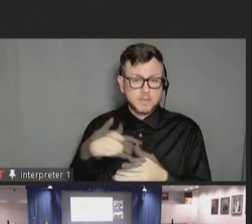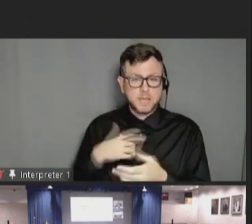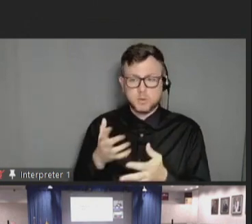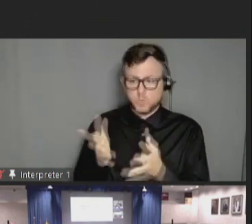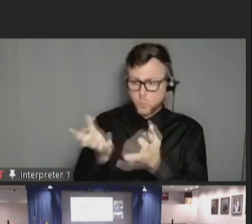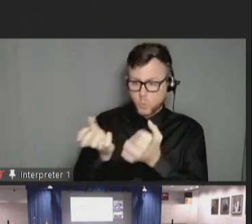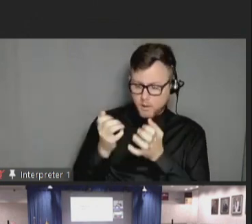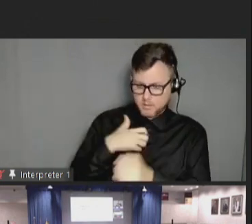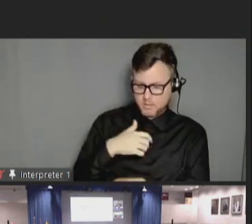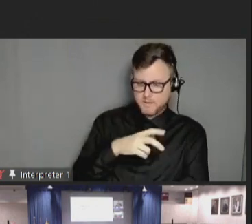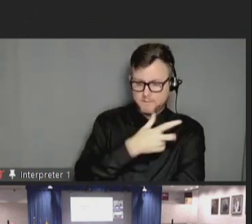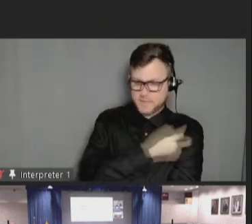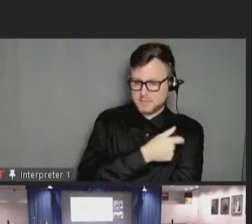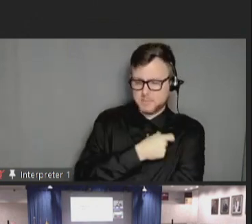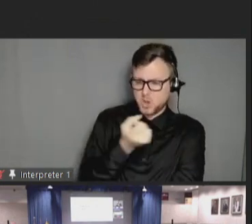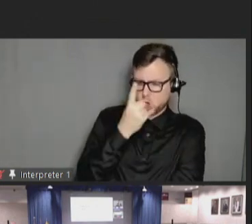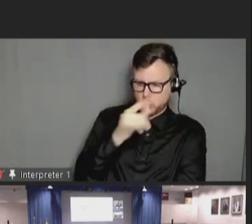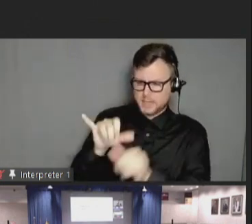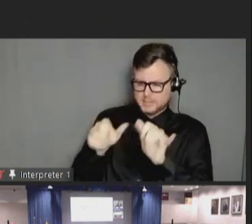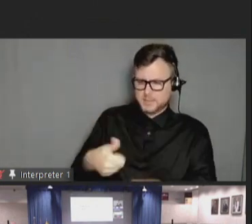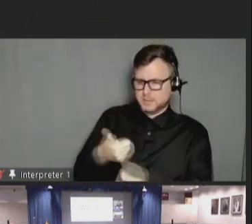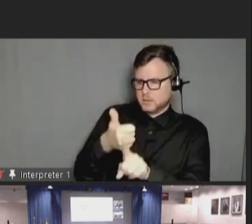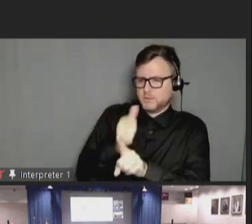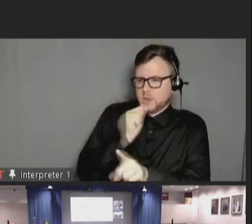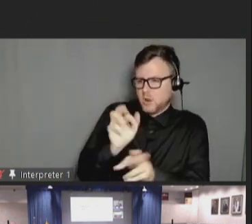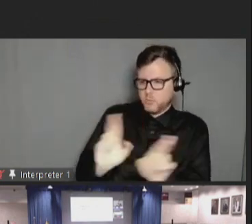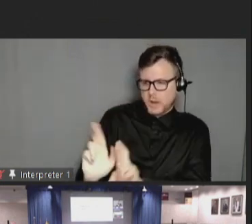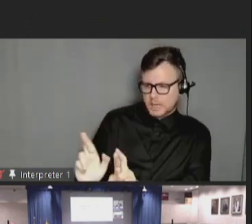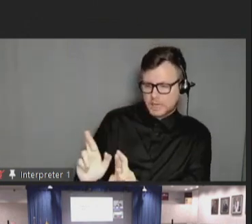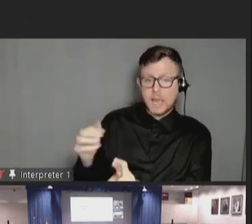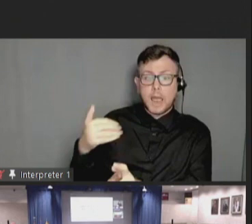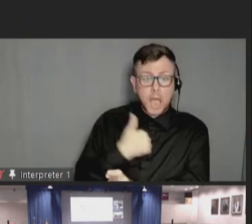systems aren't ready to go yet. And so, we're seeing that now with the new COVID vaccine,